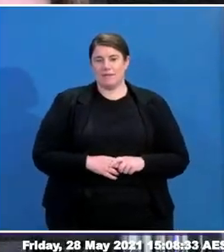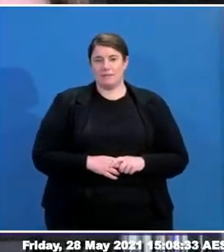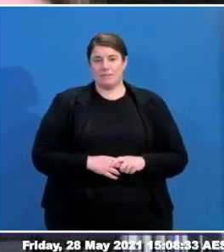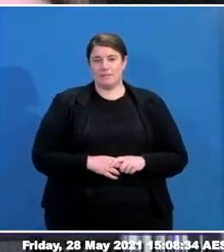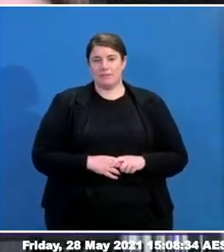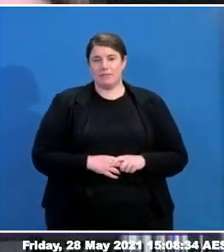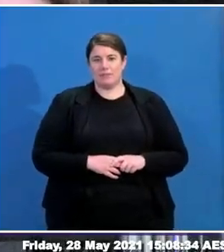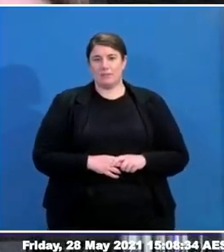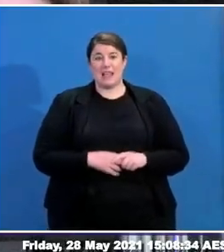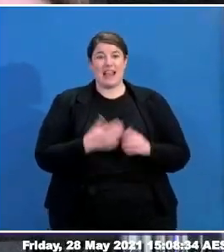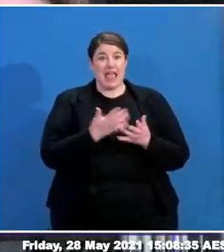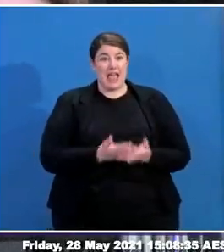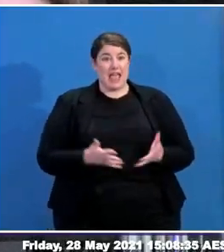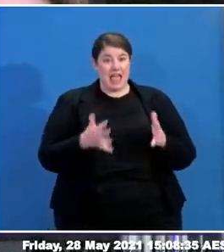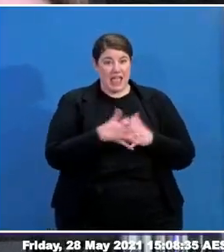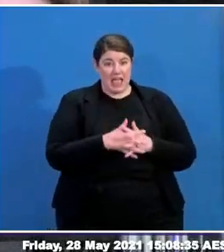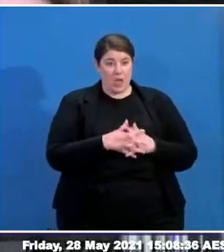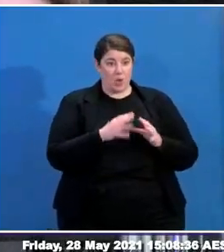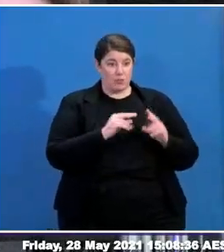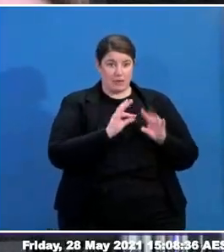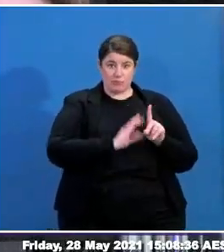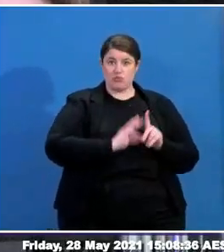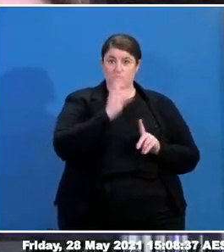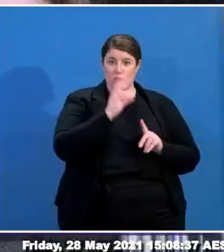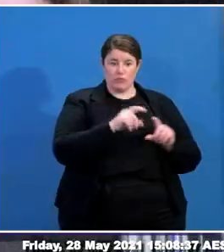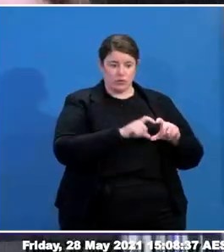And details of that corrective action you've identified at paragraph 36.